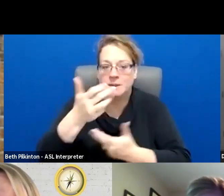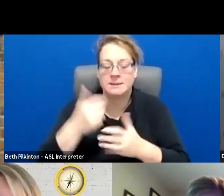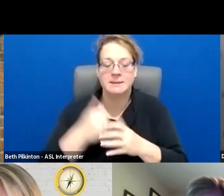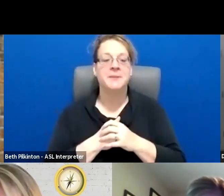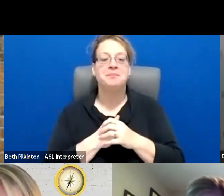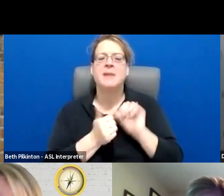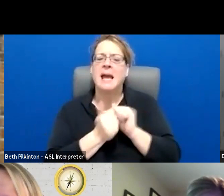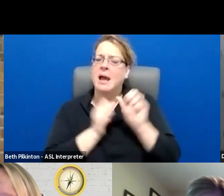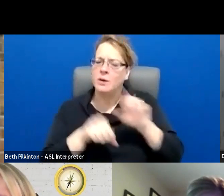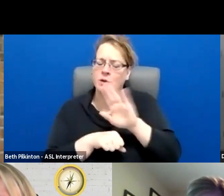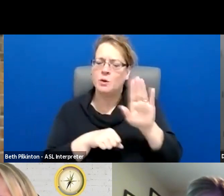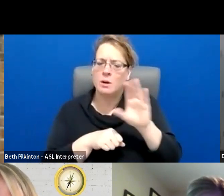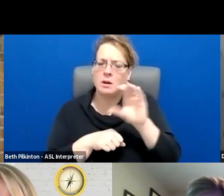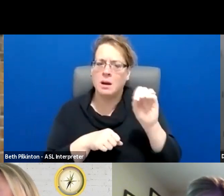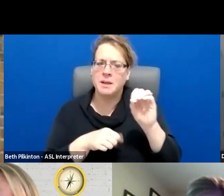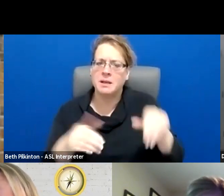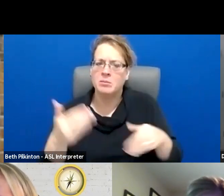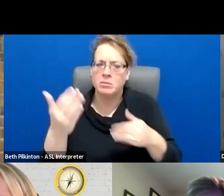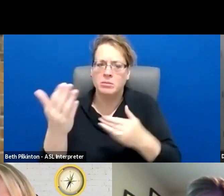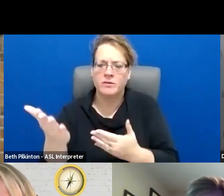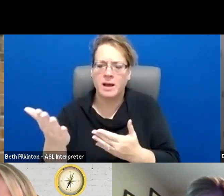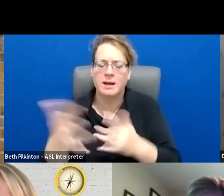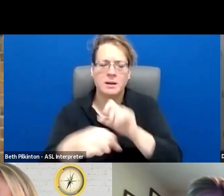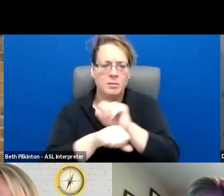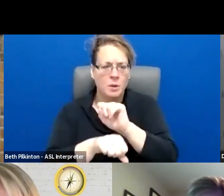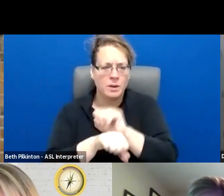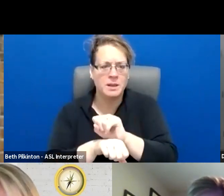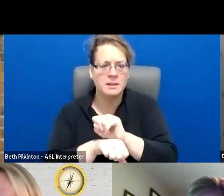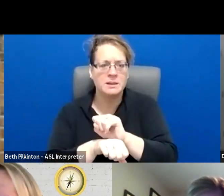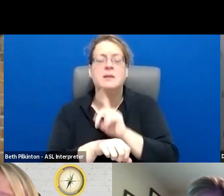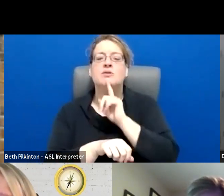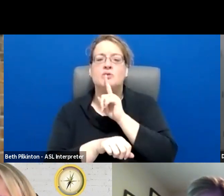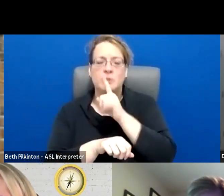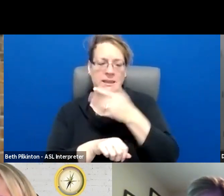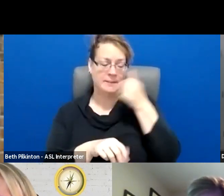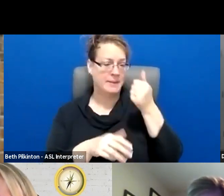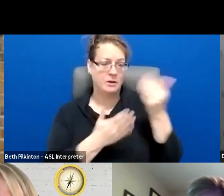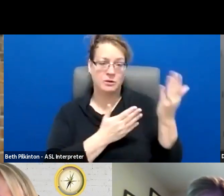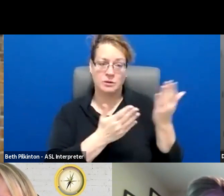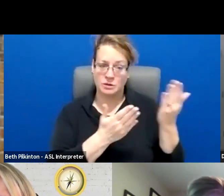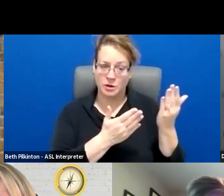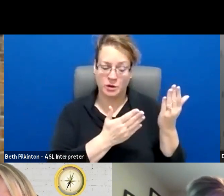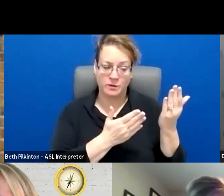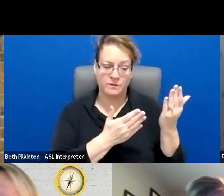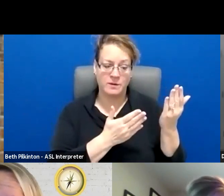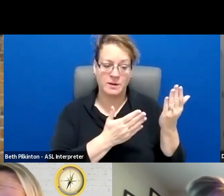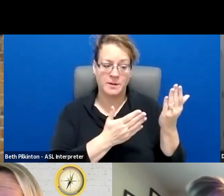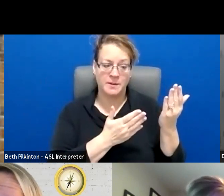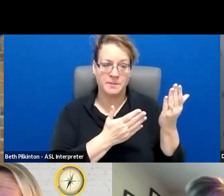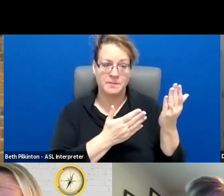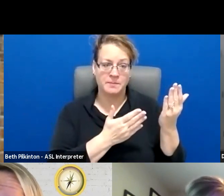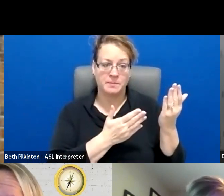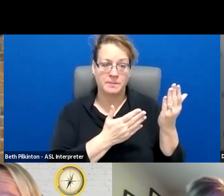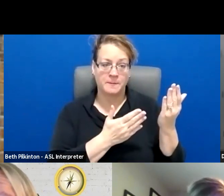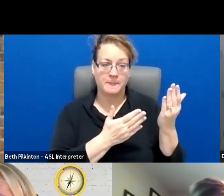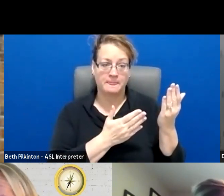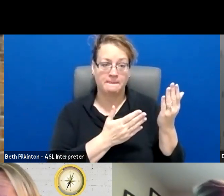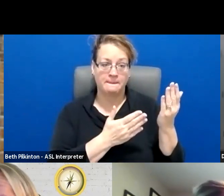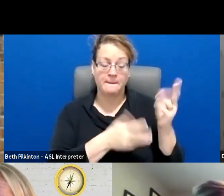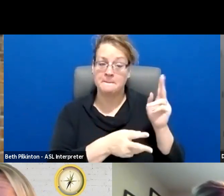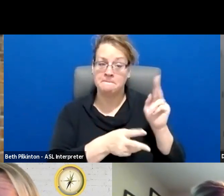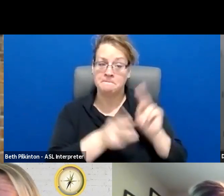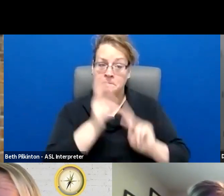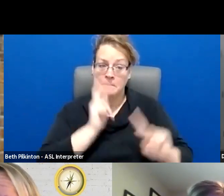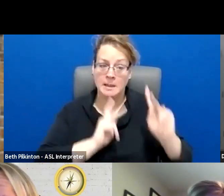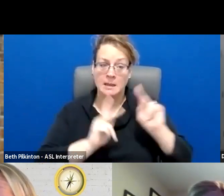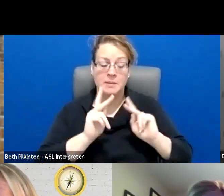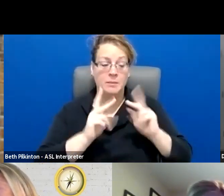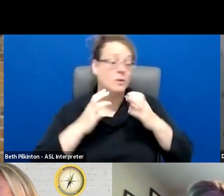Who are your constituents.